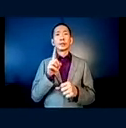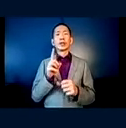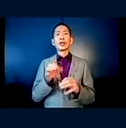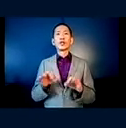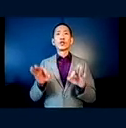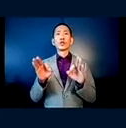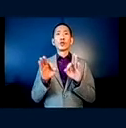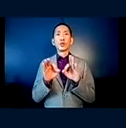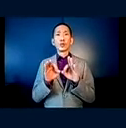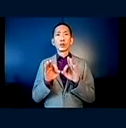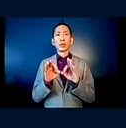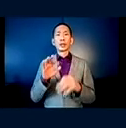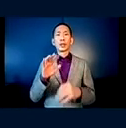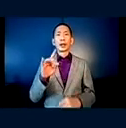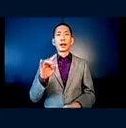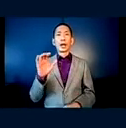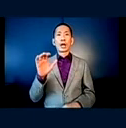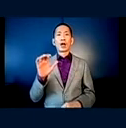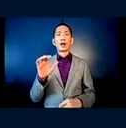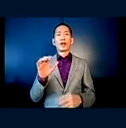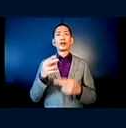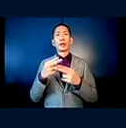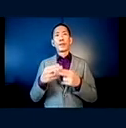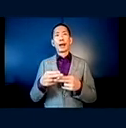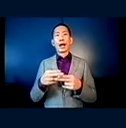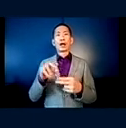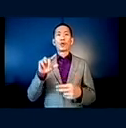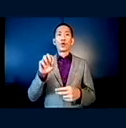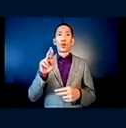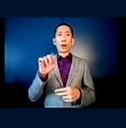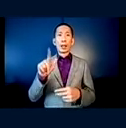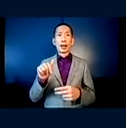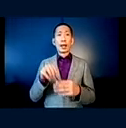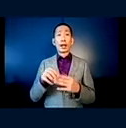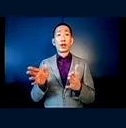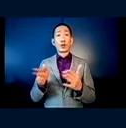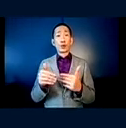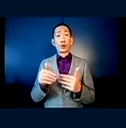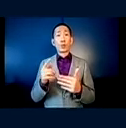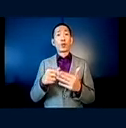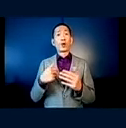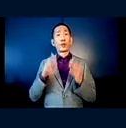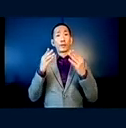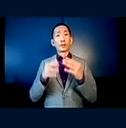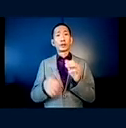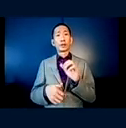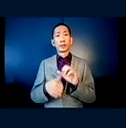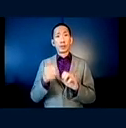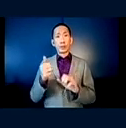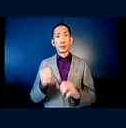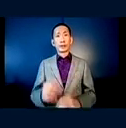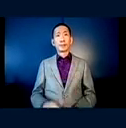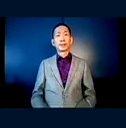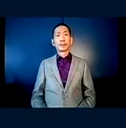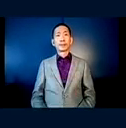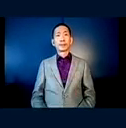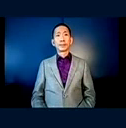CORONAVIRUS PANDEMIC HAS BEEN SORT OF THE CRUCIAL 800-POUND GORILLA IN THE ROOM SO IT'S BEEN THE THING WE'VE DEALT WITH THE MOST. NEXT SLIDE.